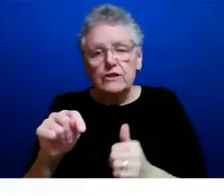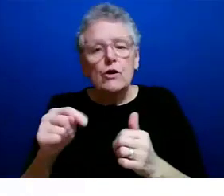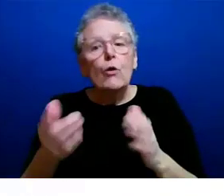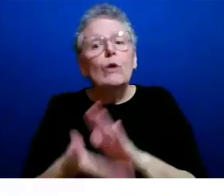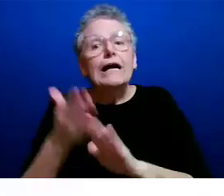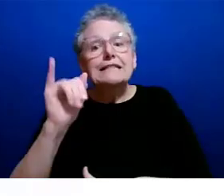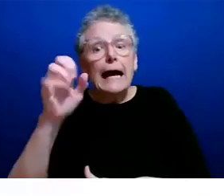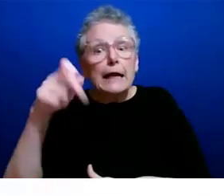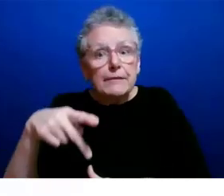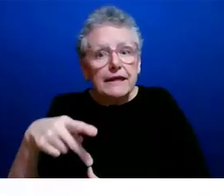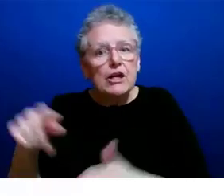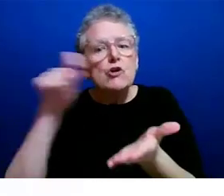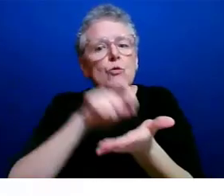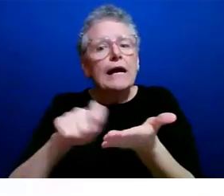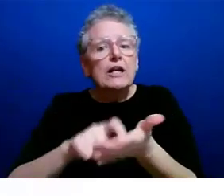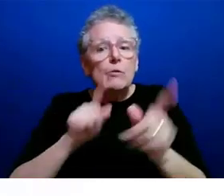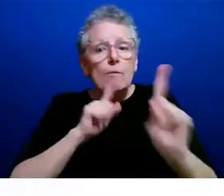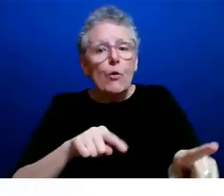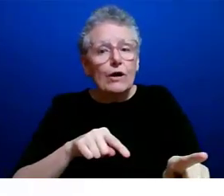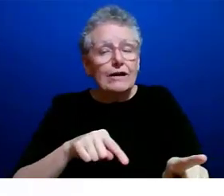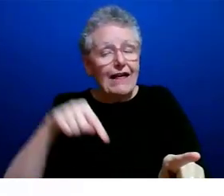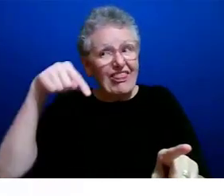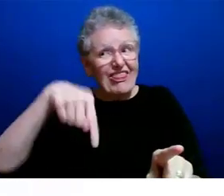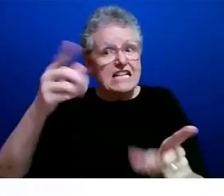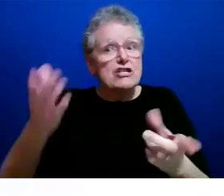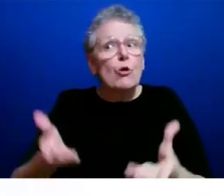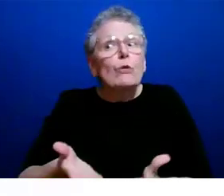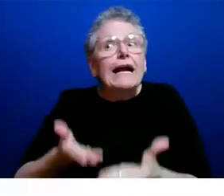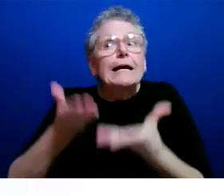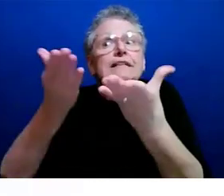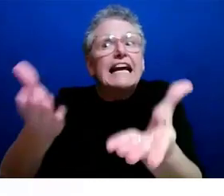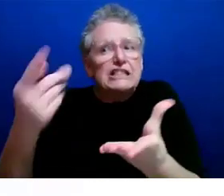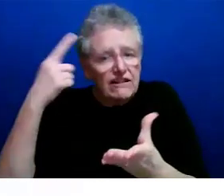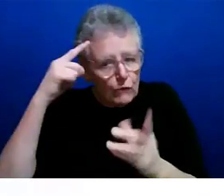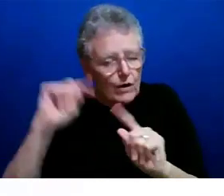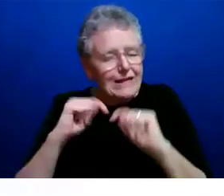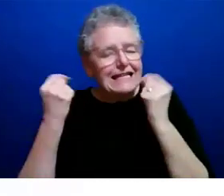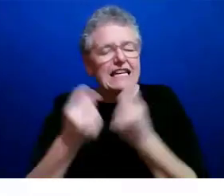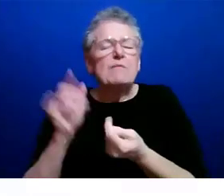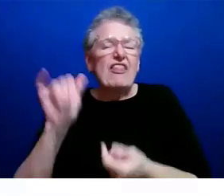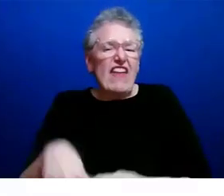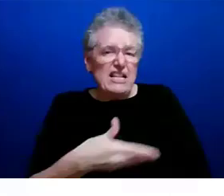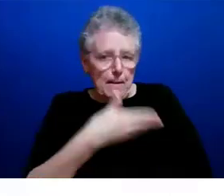that these are recommendations for the team is always considered best practice.